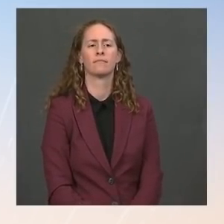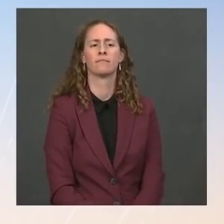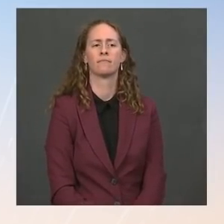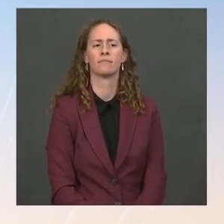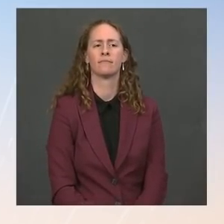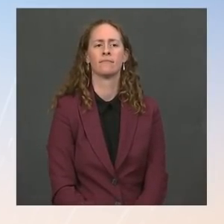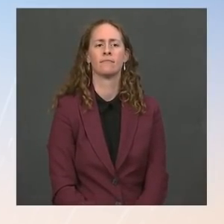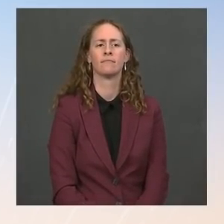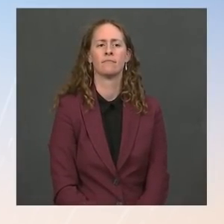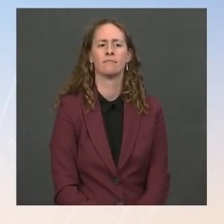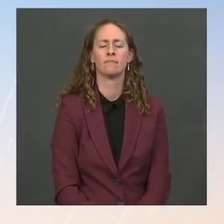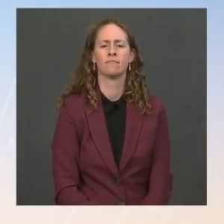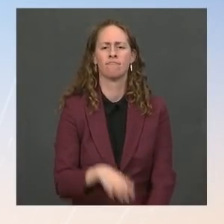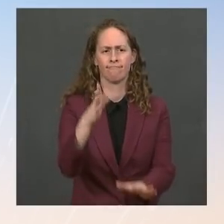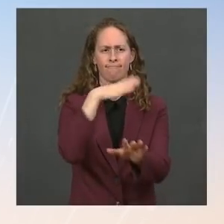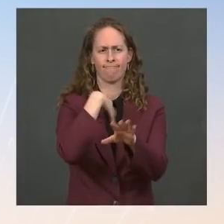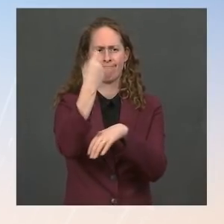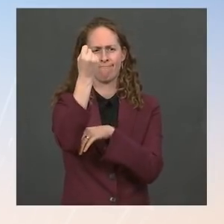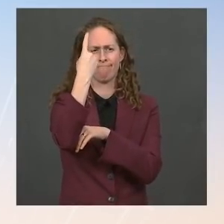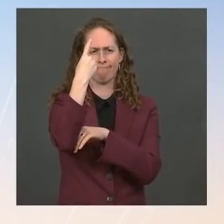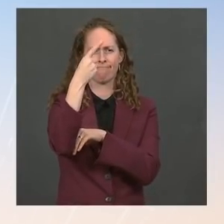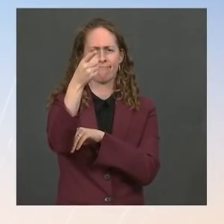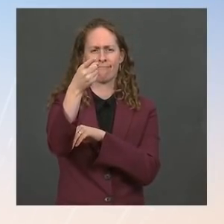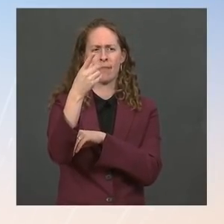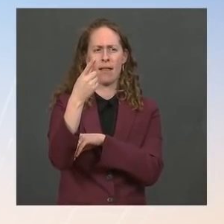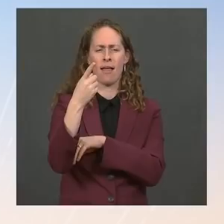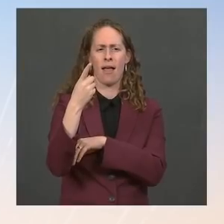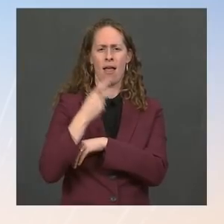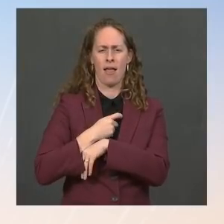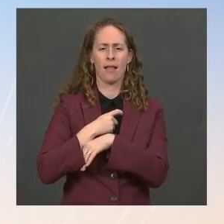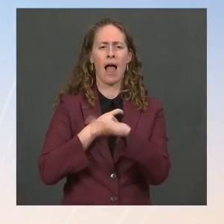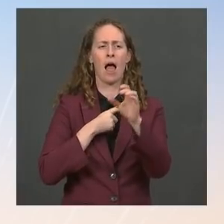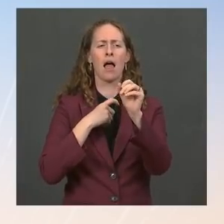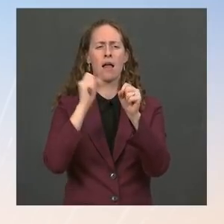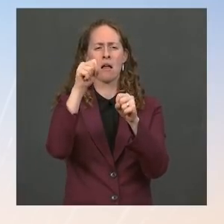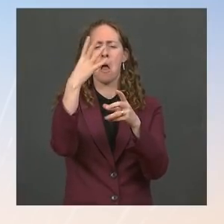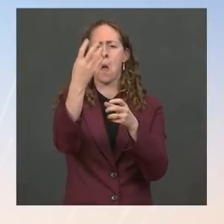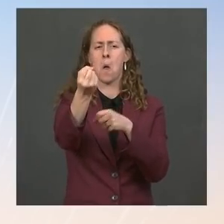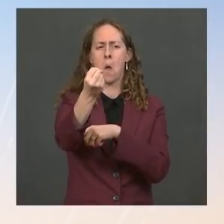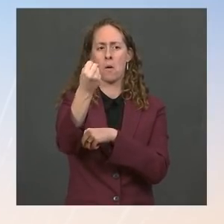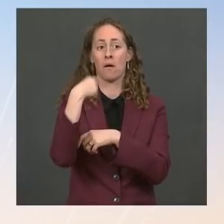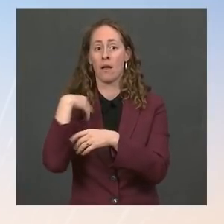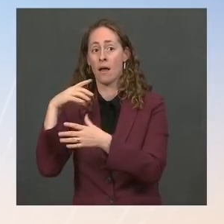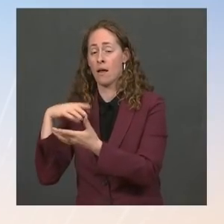I know this is a question that others will have in the room, so let me venture to do that after the briefing. Go ahead. The Press: Okay, what does the President